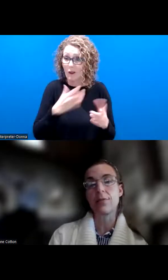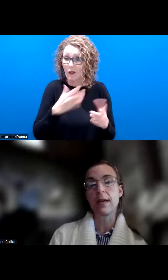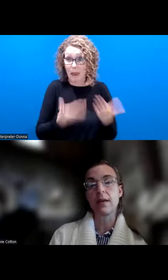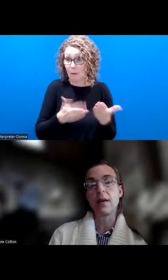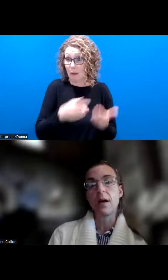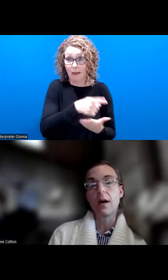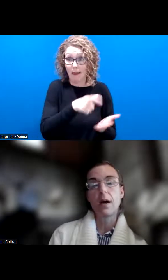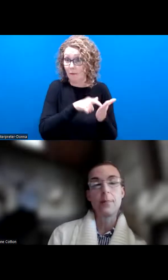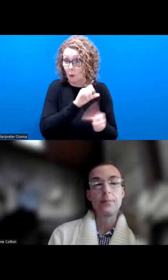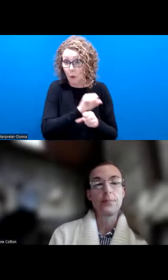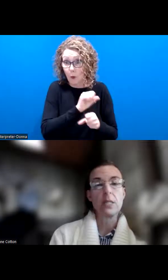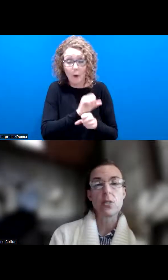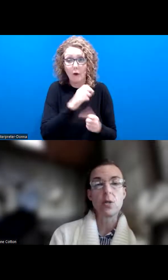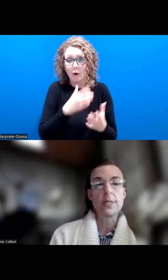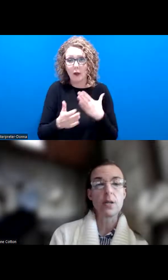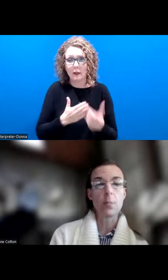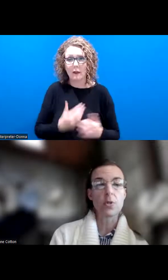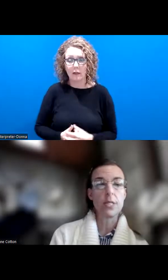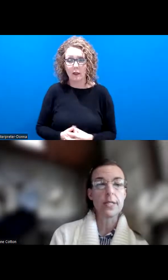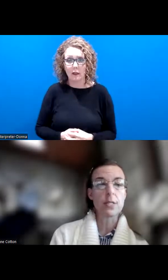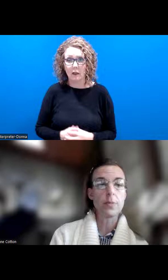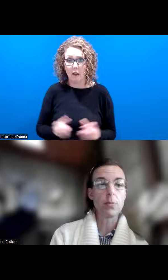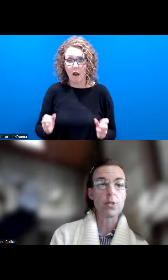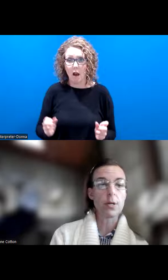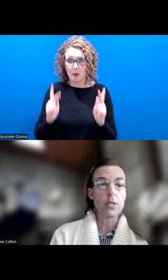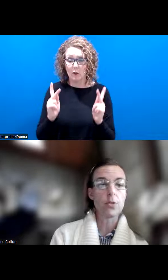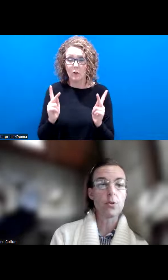was really born out of servants and slavery and was really looked down upon by the